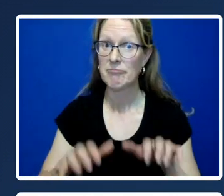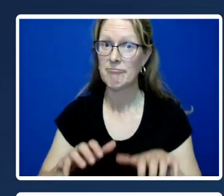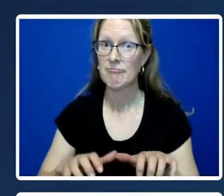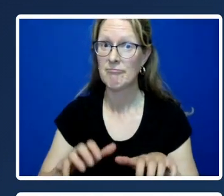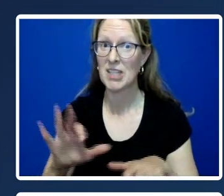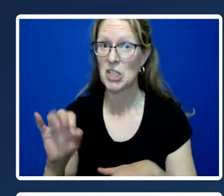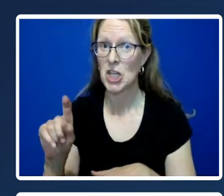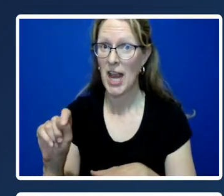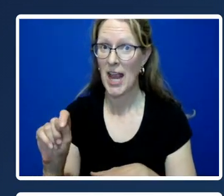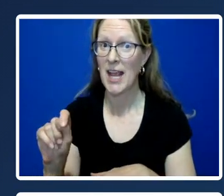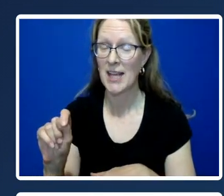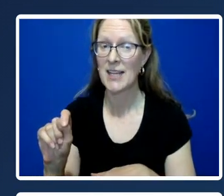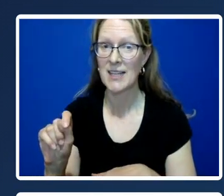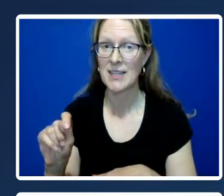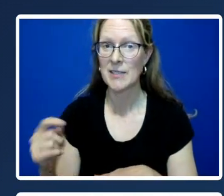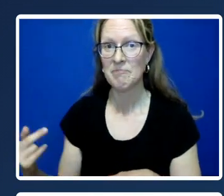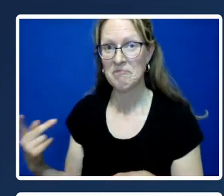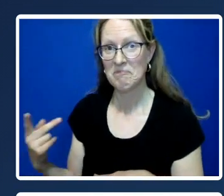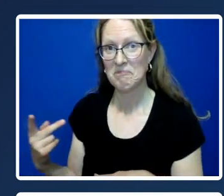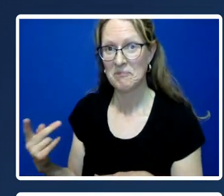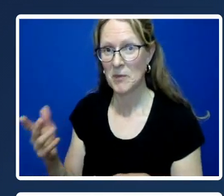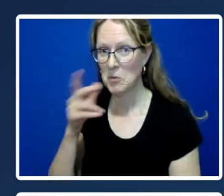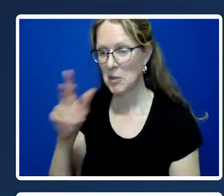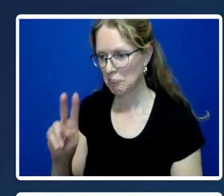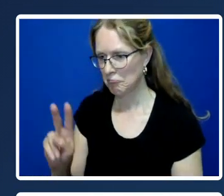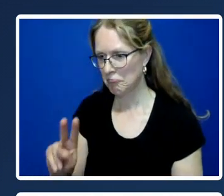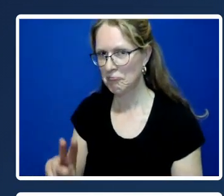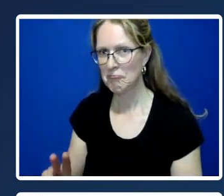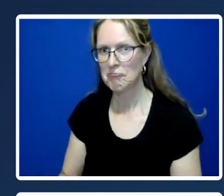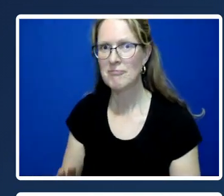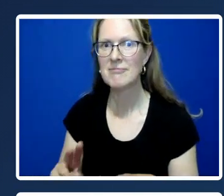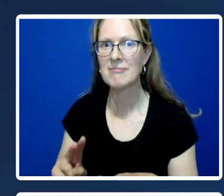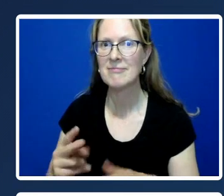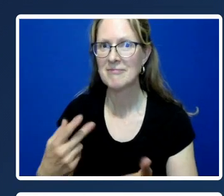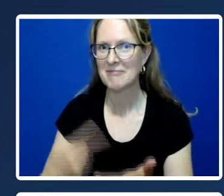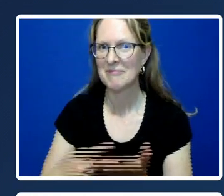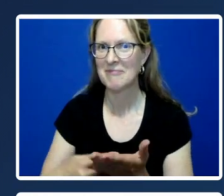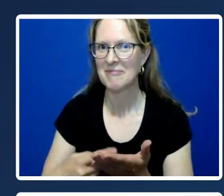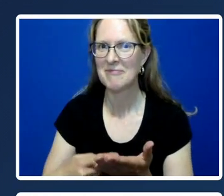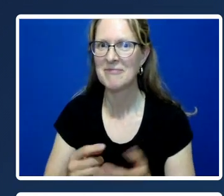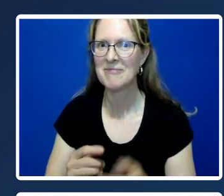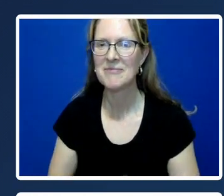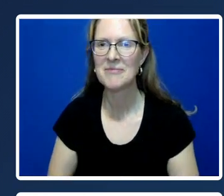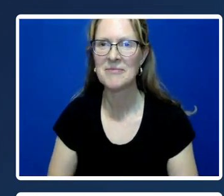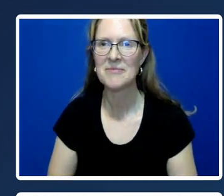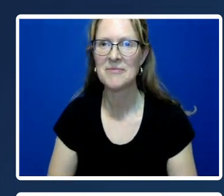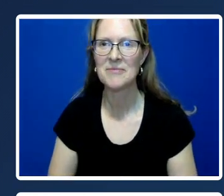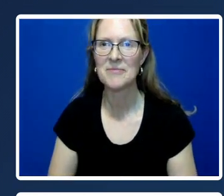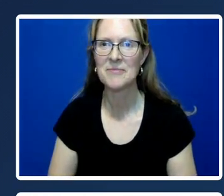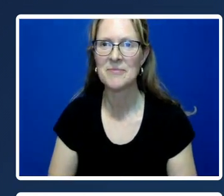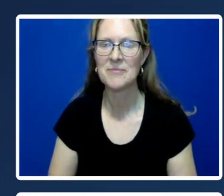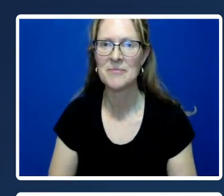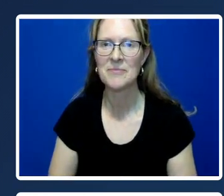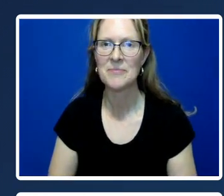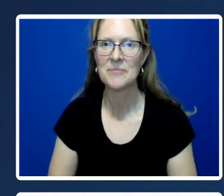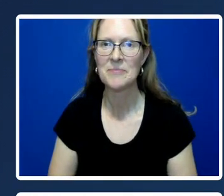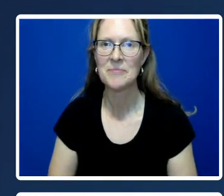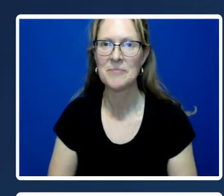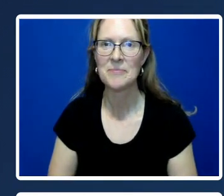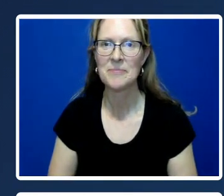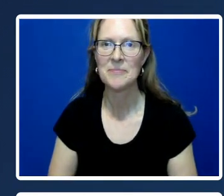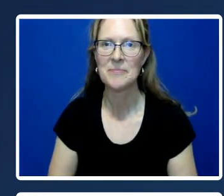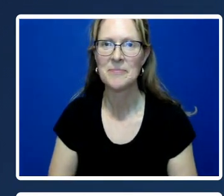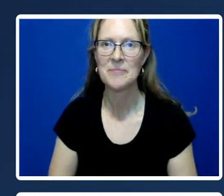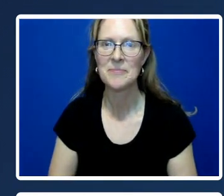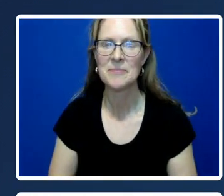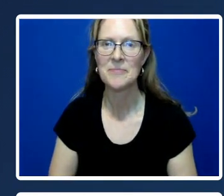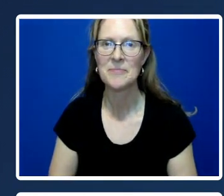and I will be able to touch on that as you share with us. Next slide, please.